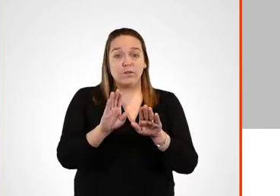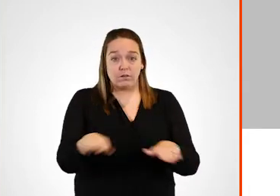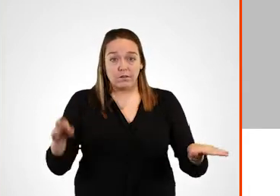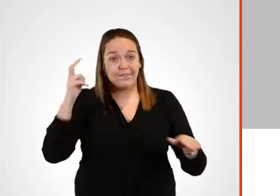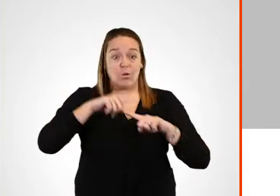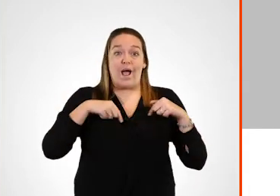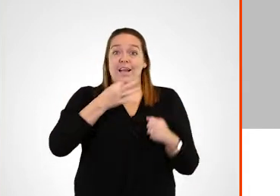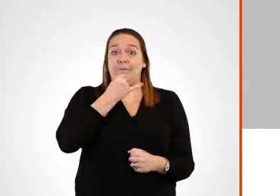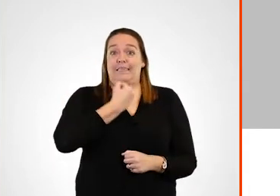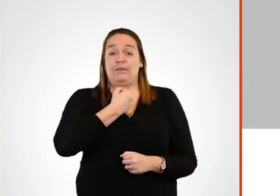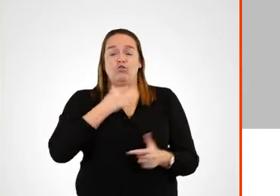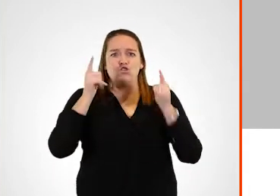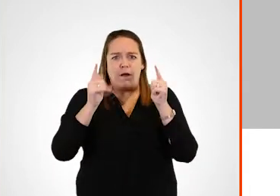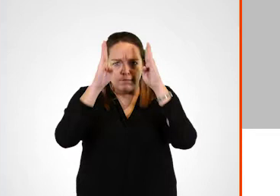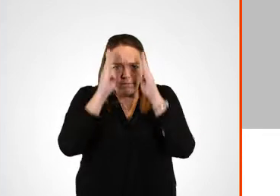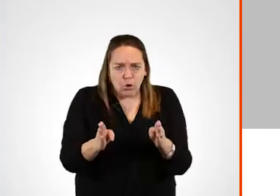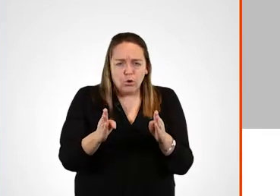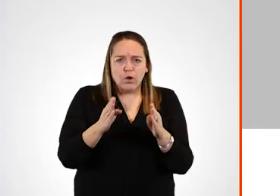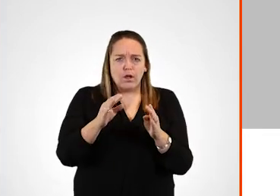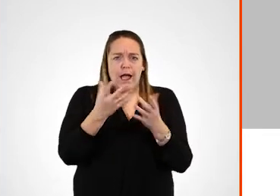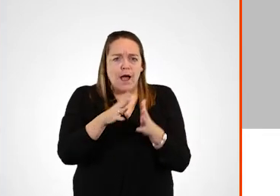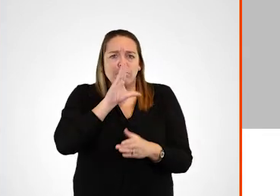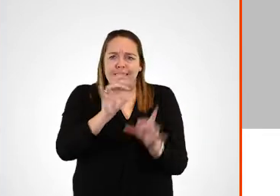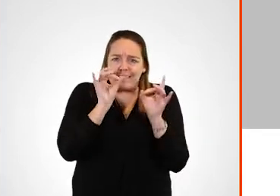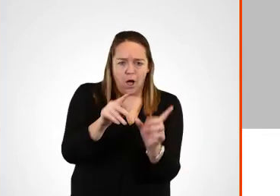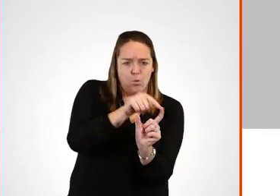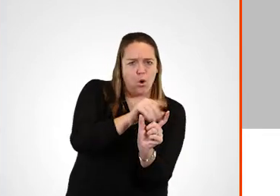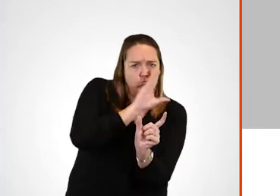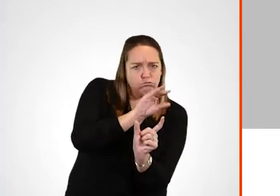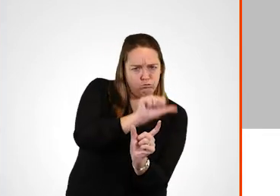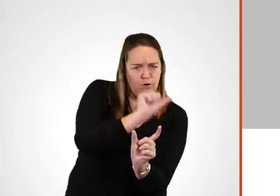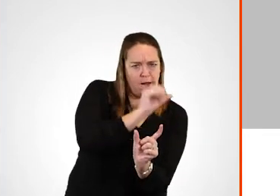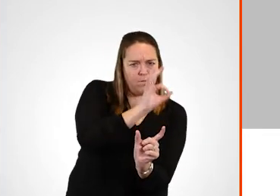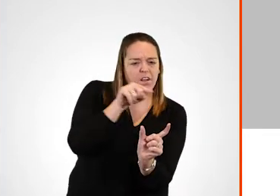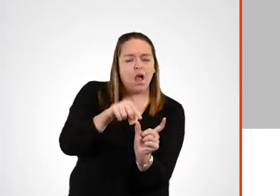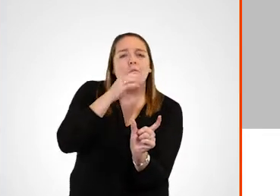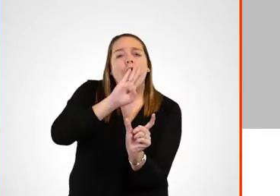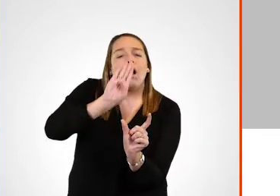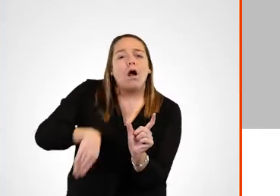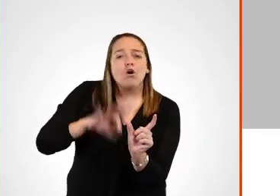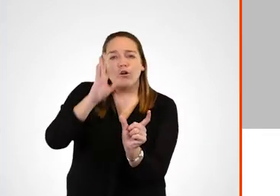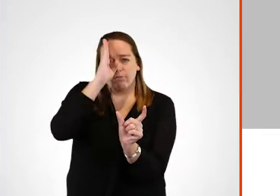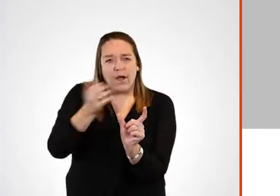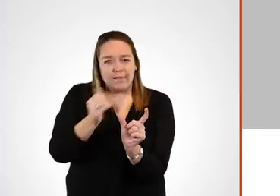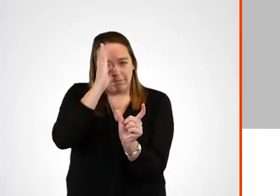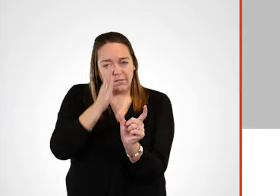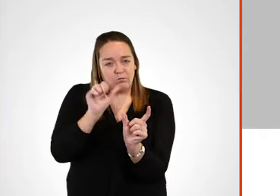of overemphasising initial position consonants and haven't spent enough time with final consonant accuracy